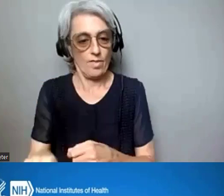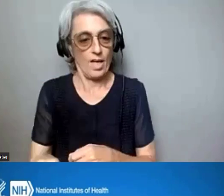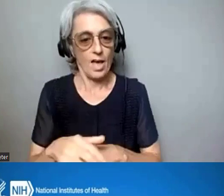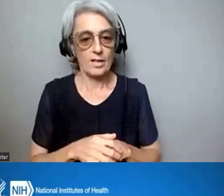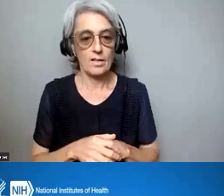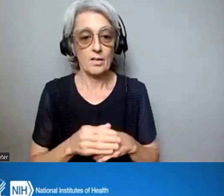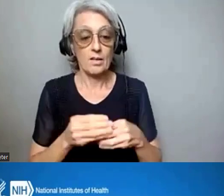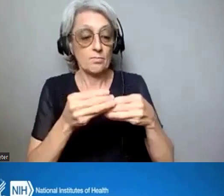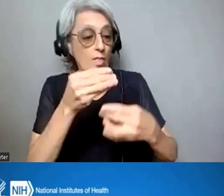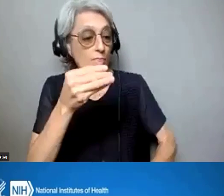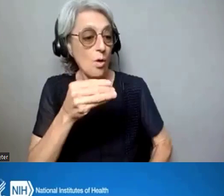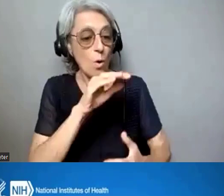that are likely to fund it."